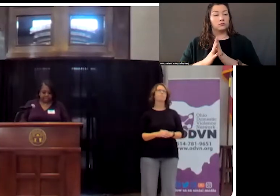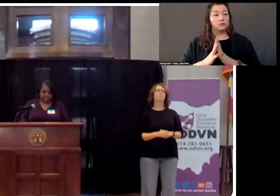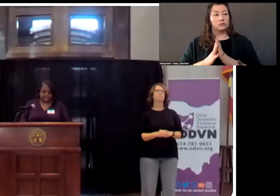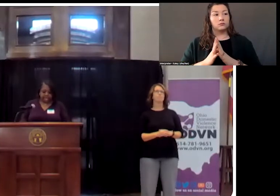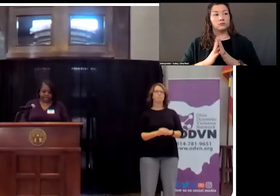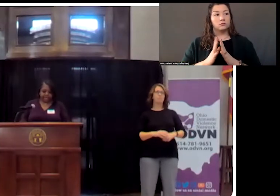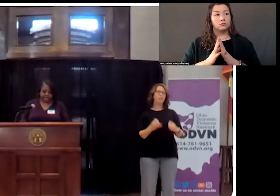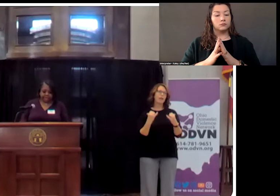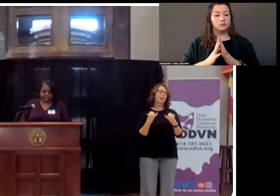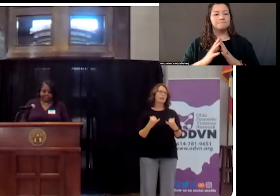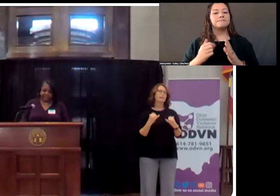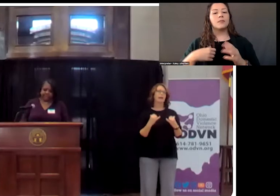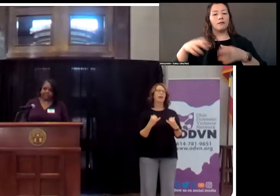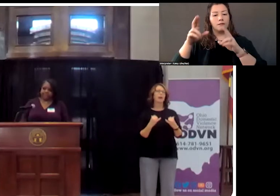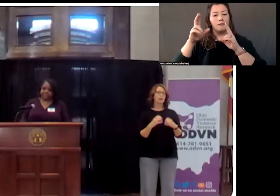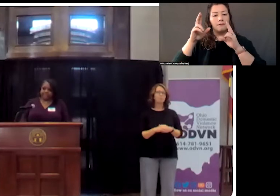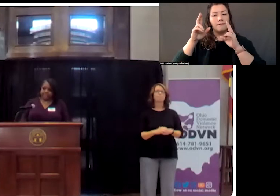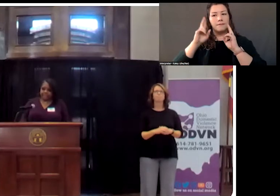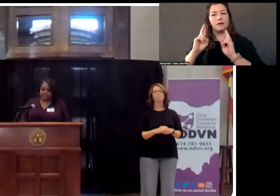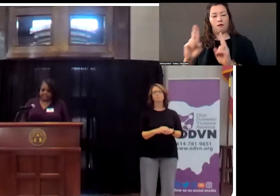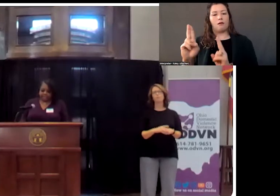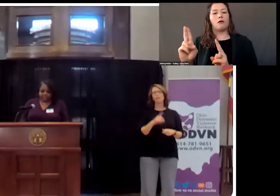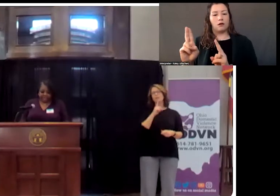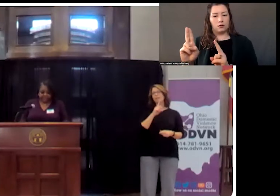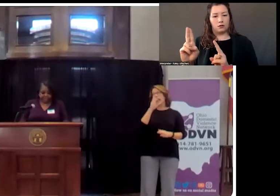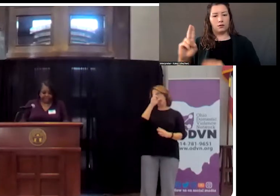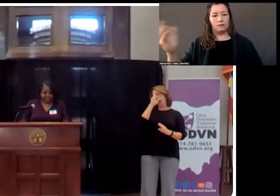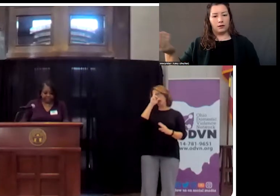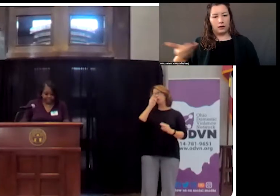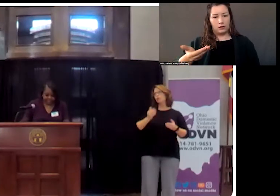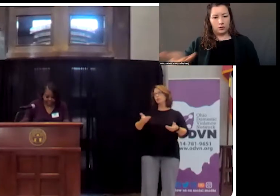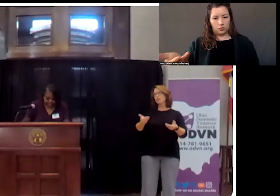the honor of introducing a survivor that’s here with us today.